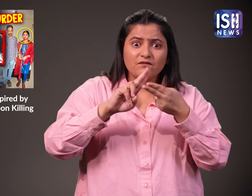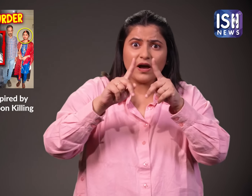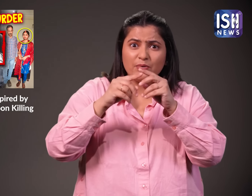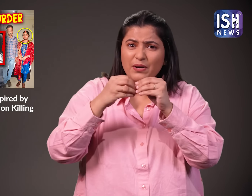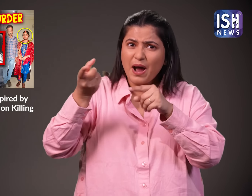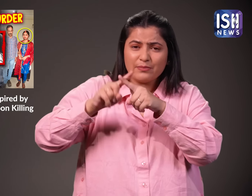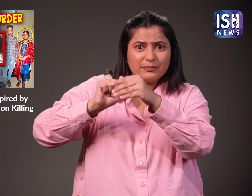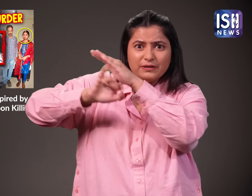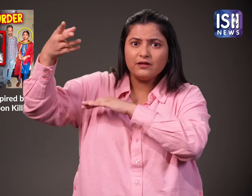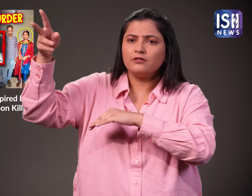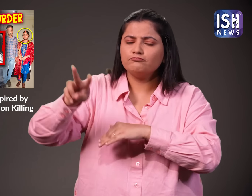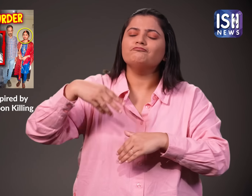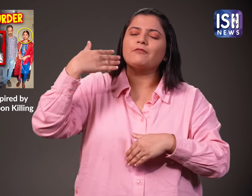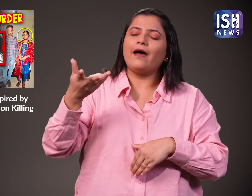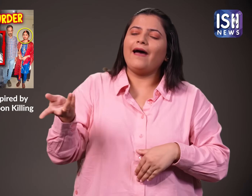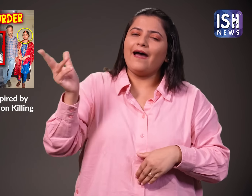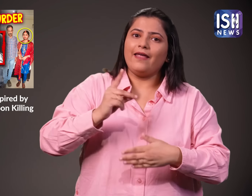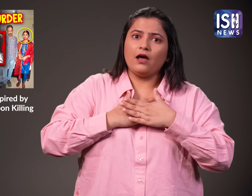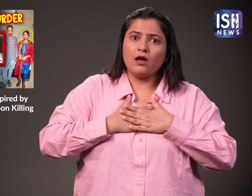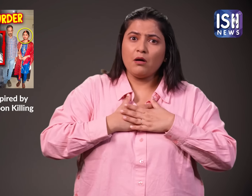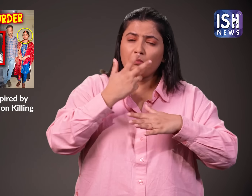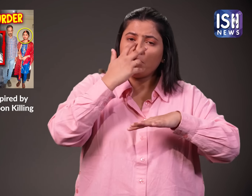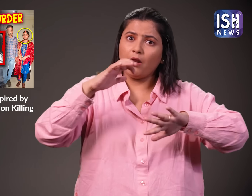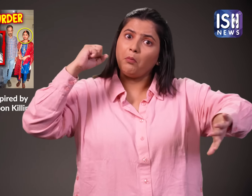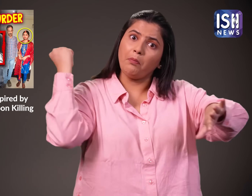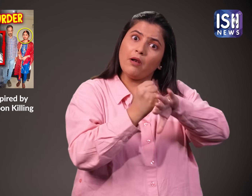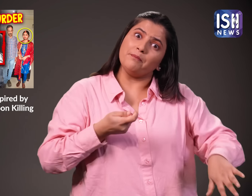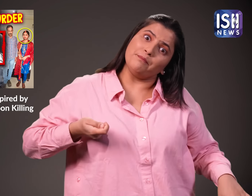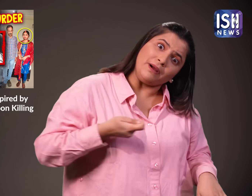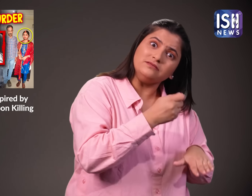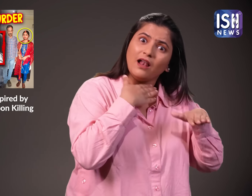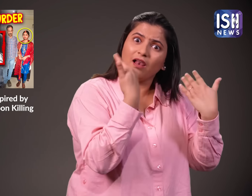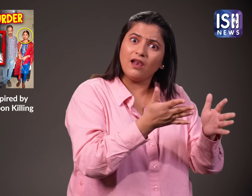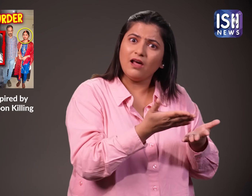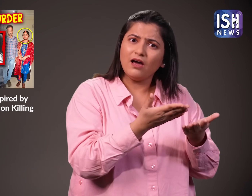She fled the marriage in February, yet he took her back, only to be betrayed and killed.